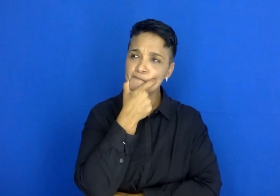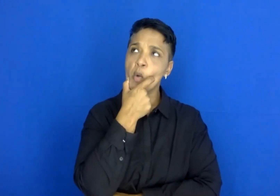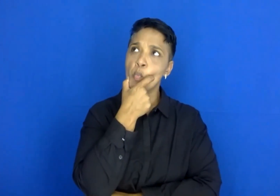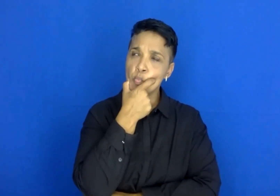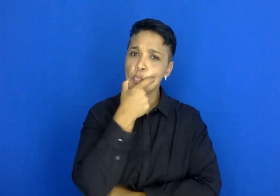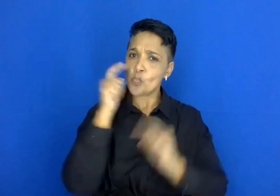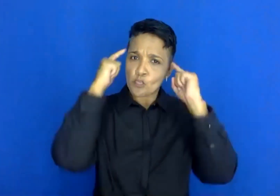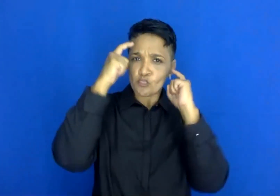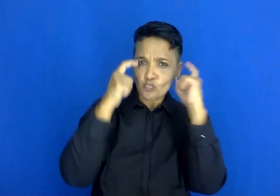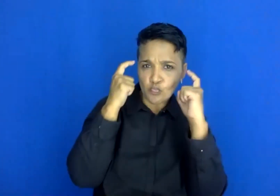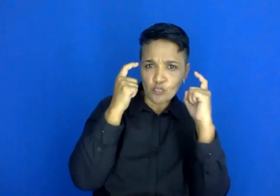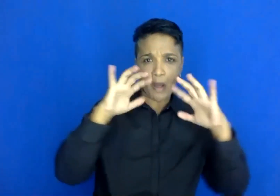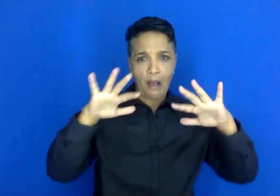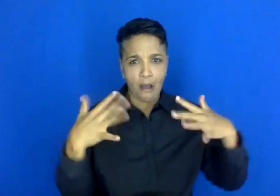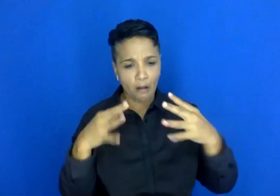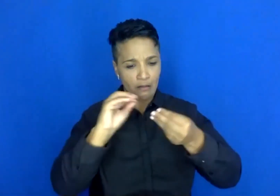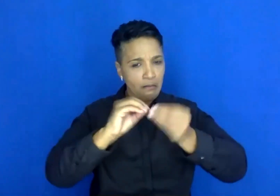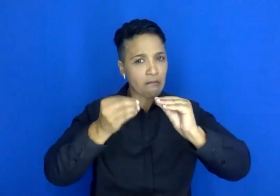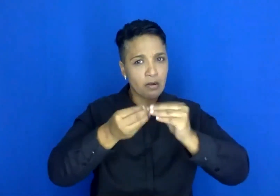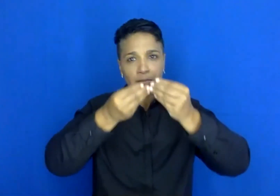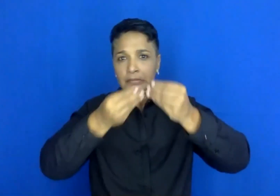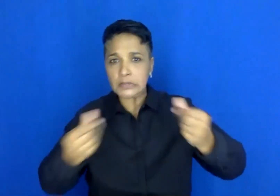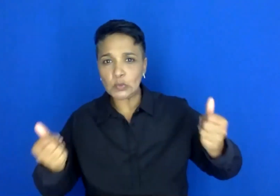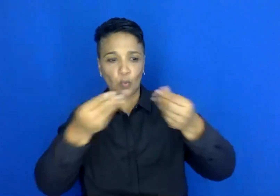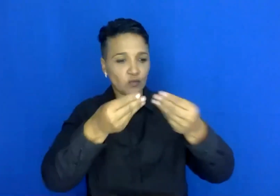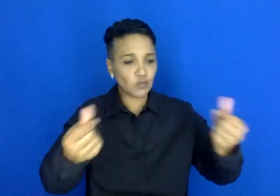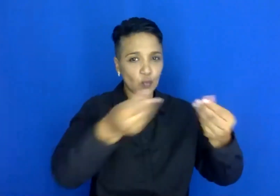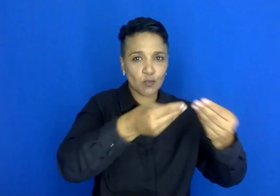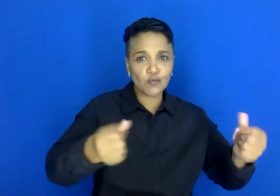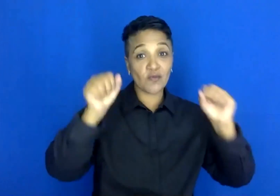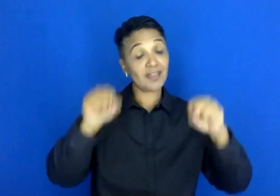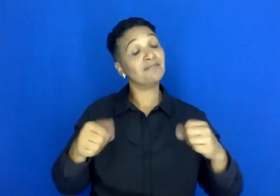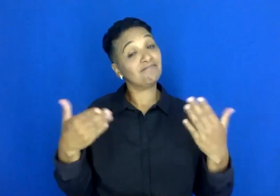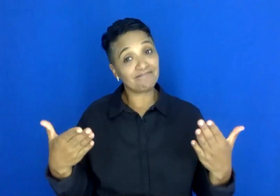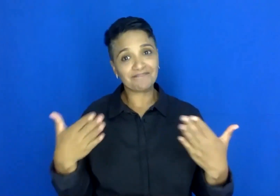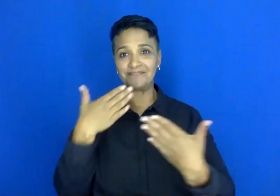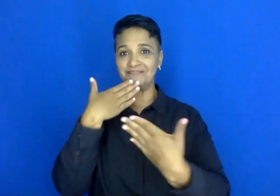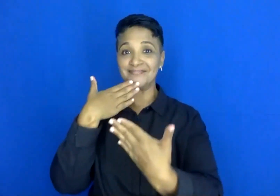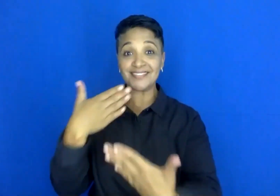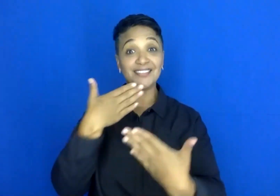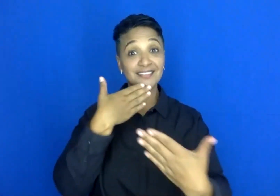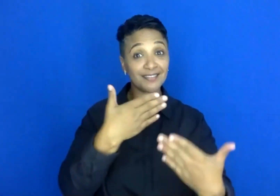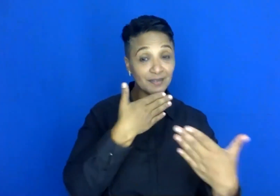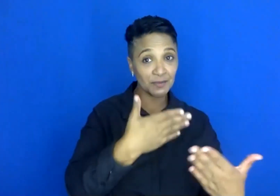we can go and solve for these problems uh so again thank you everyone speakers uh all of the youth